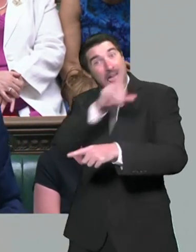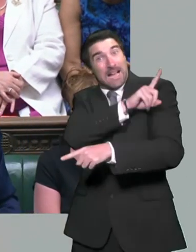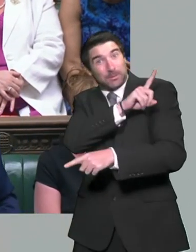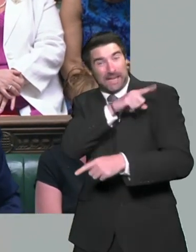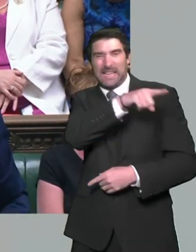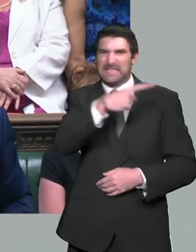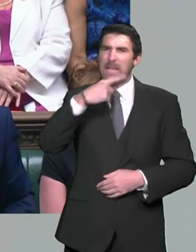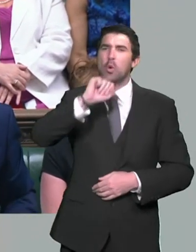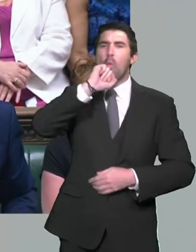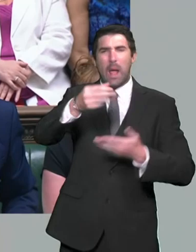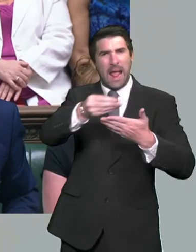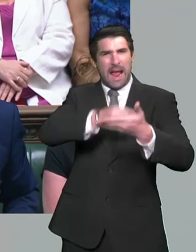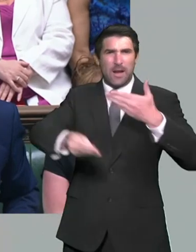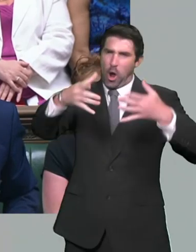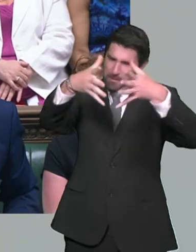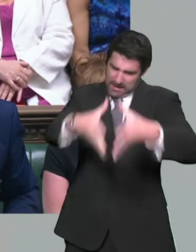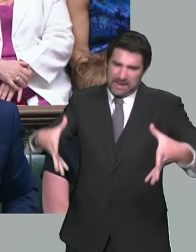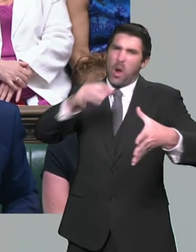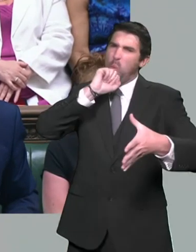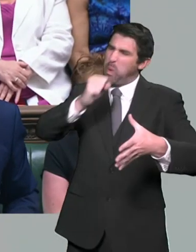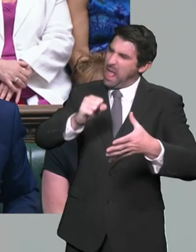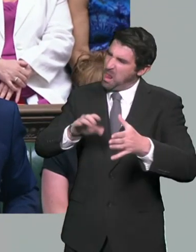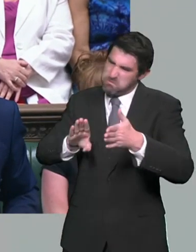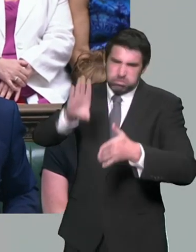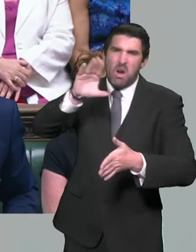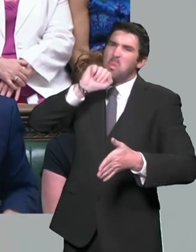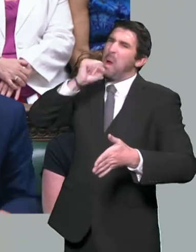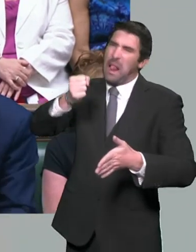This week it turns out that the economy shrank for the second month in a row.